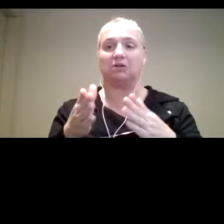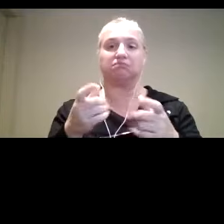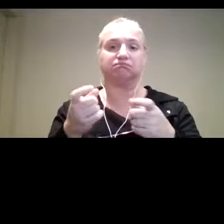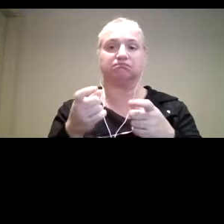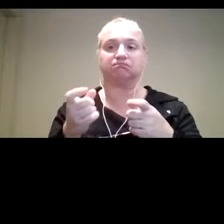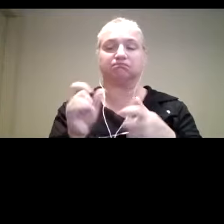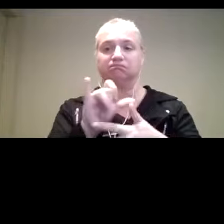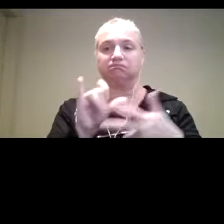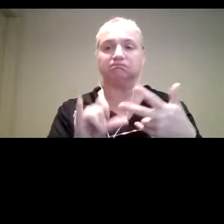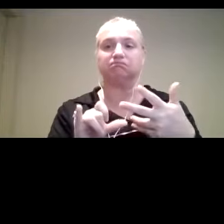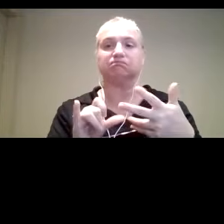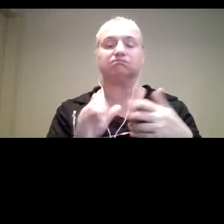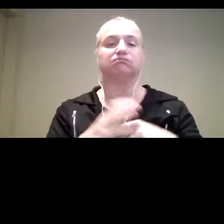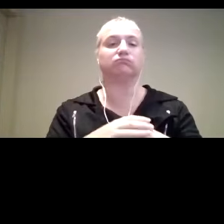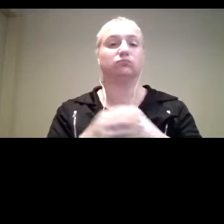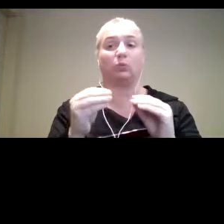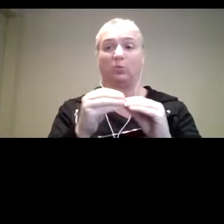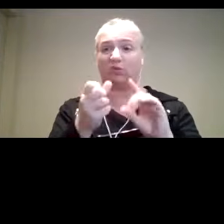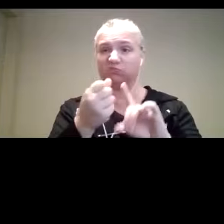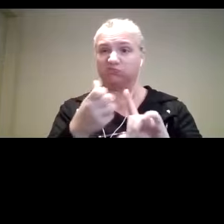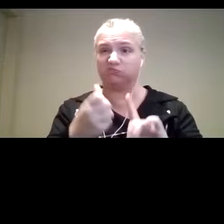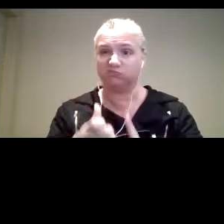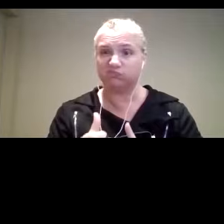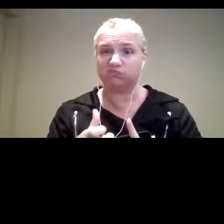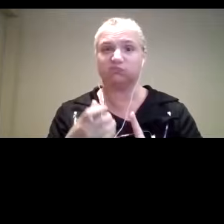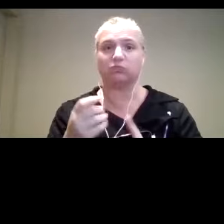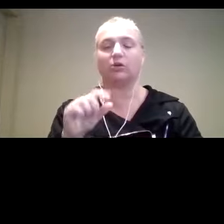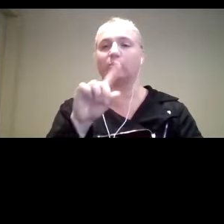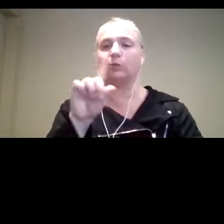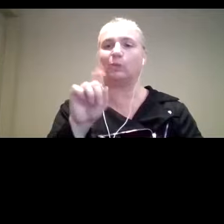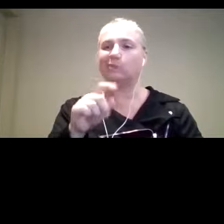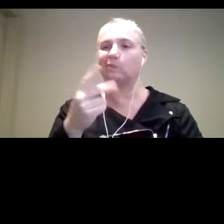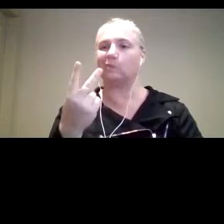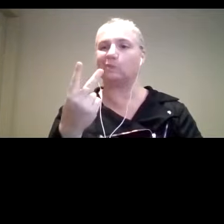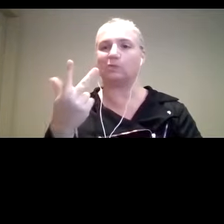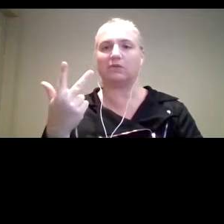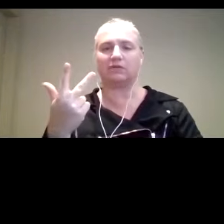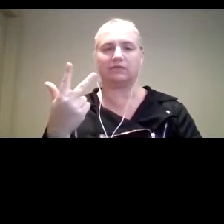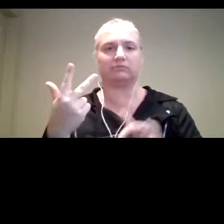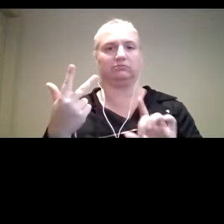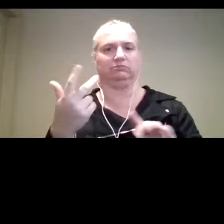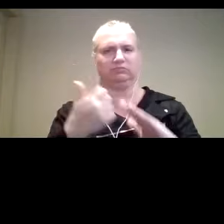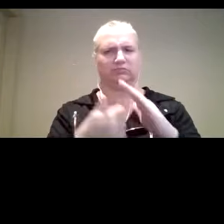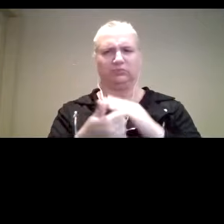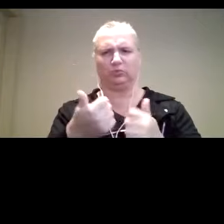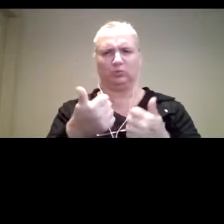So, let's dig into that even more. So, questions two and three, usually they come up to say under what conditions